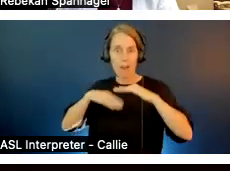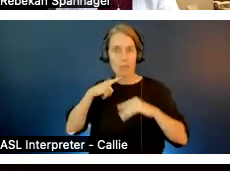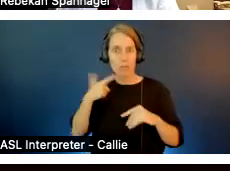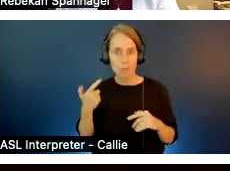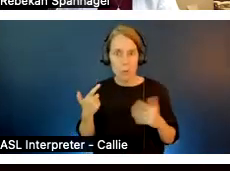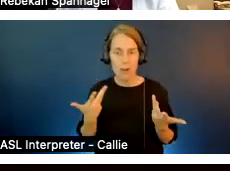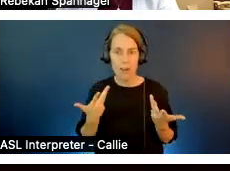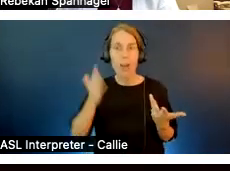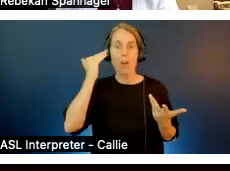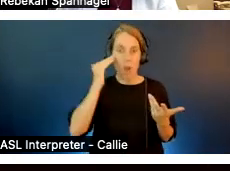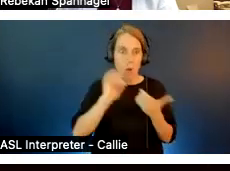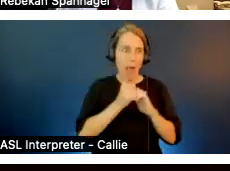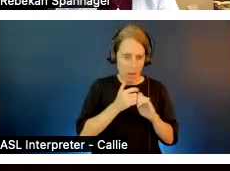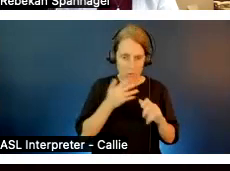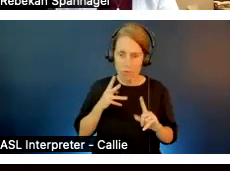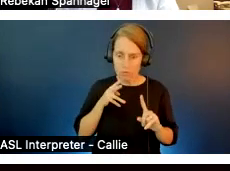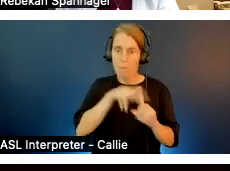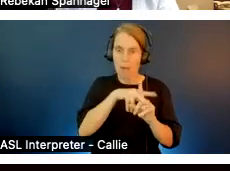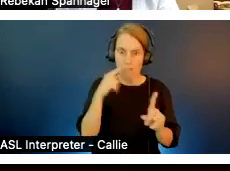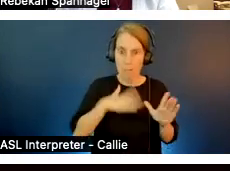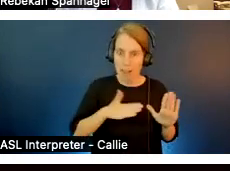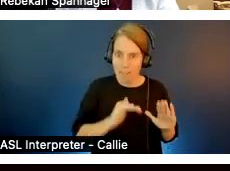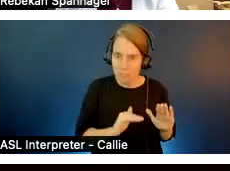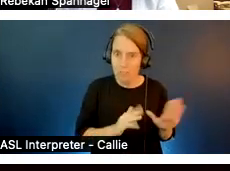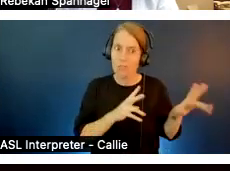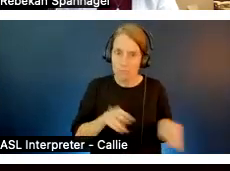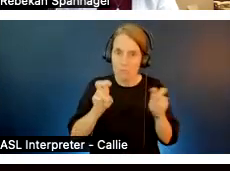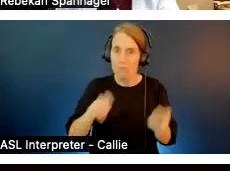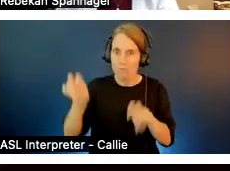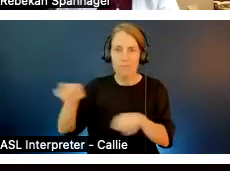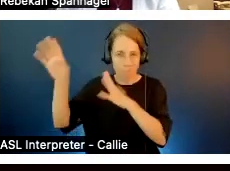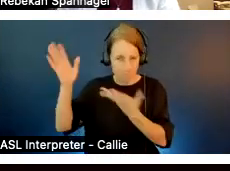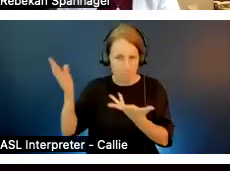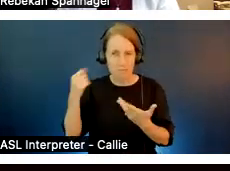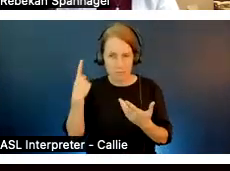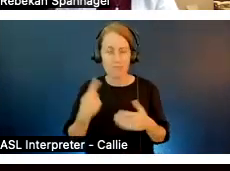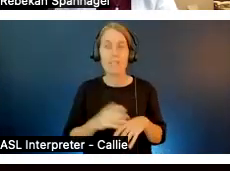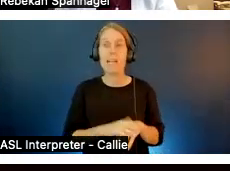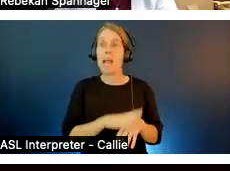and secondarily the other thing is where do you go when you have a problem your first question should